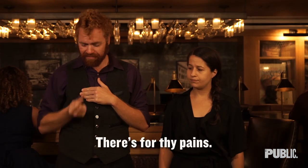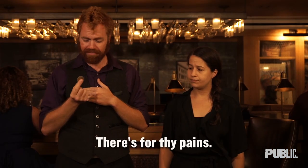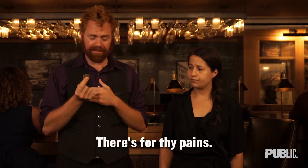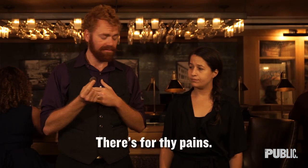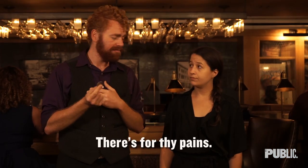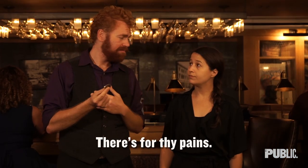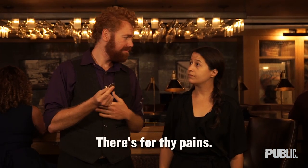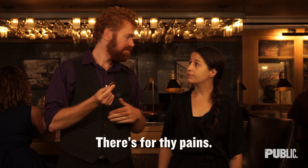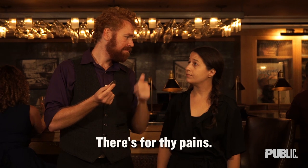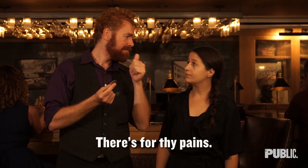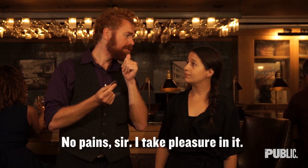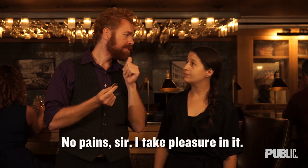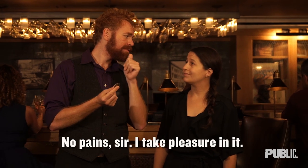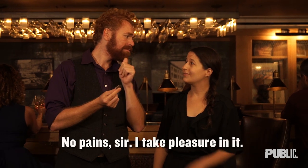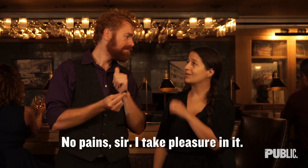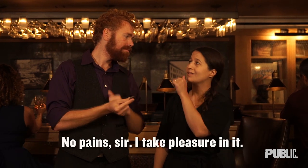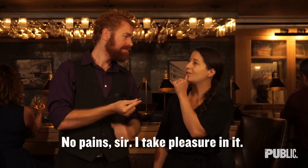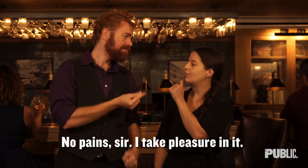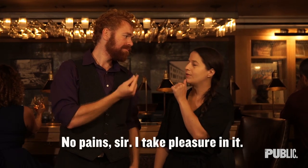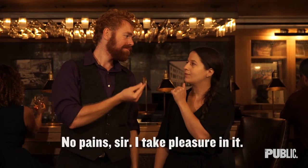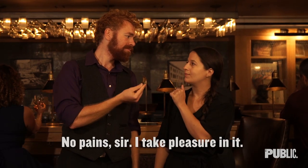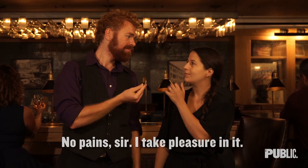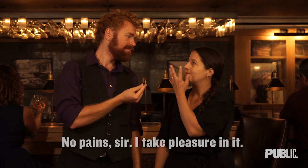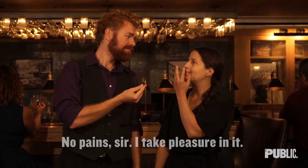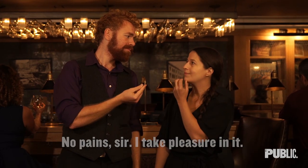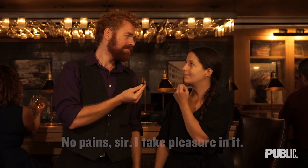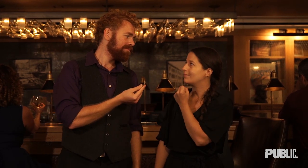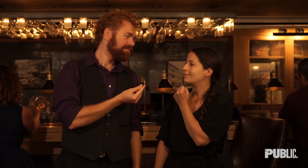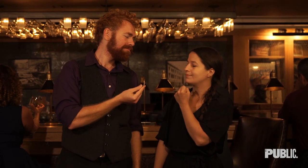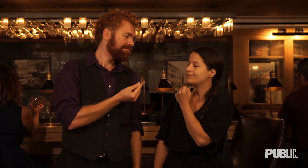There's for thy pains. No pains, sir. I take pleasure in it.